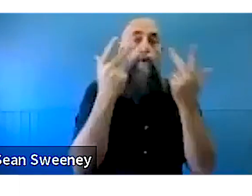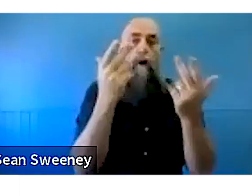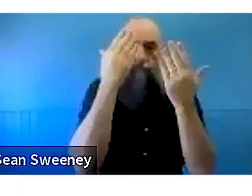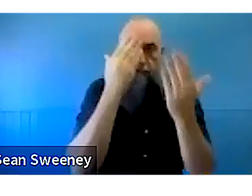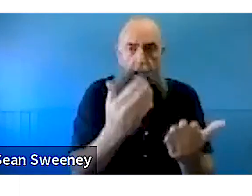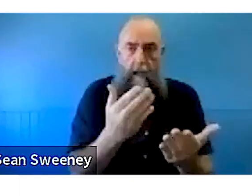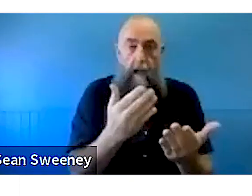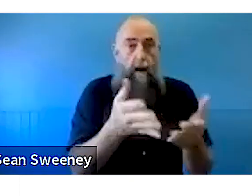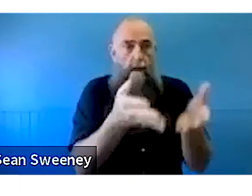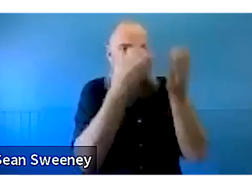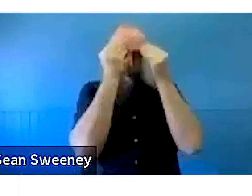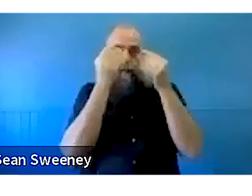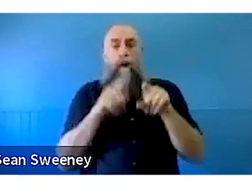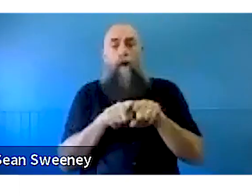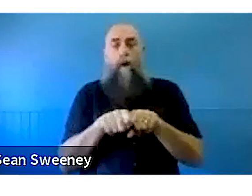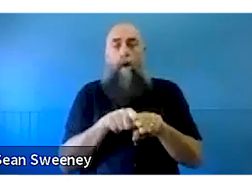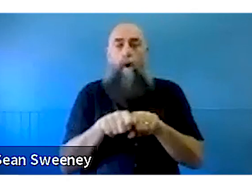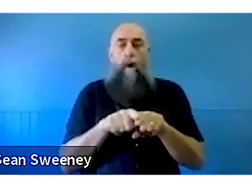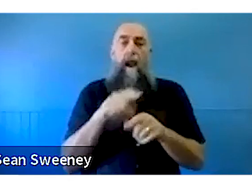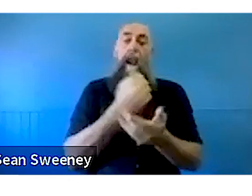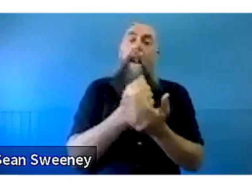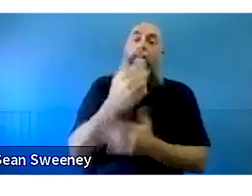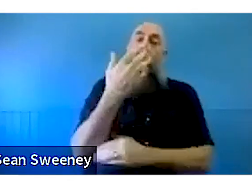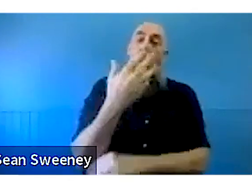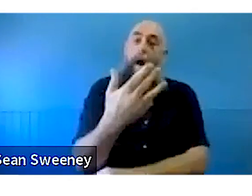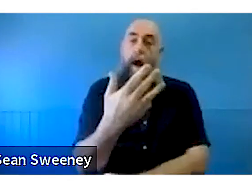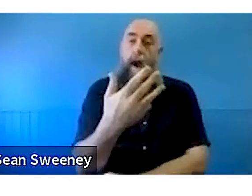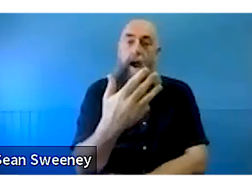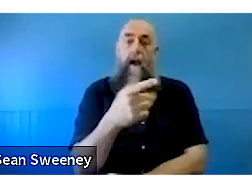The nights one is ask your experts. The training is there.